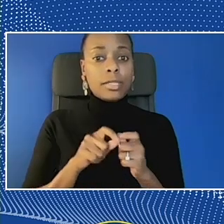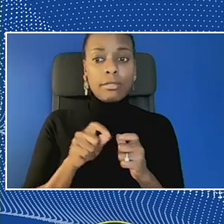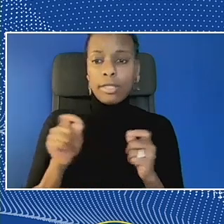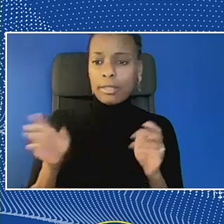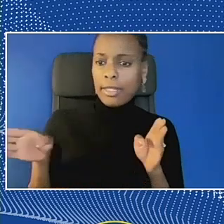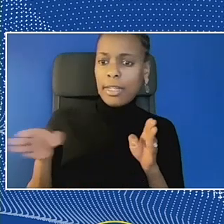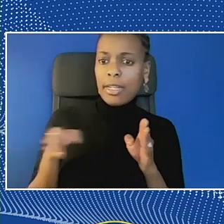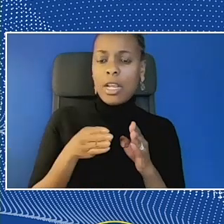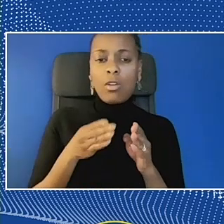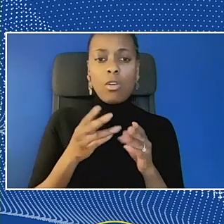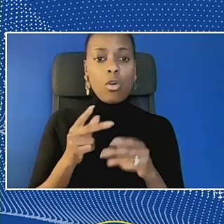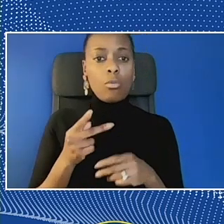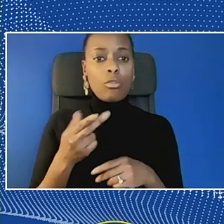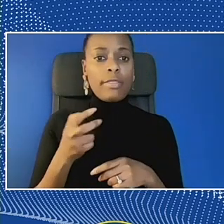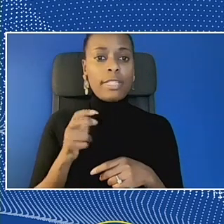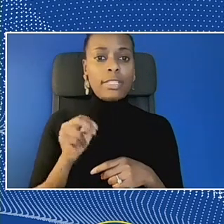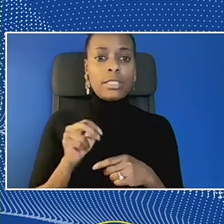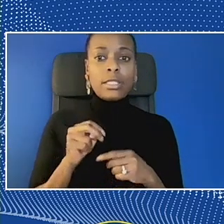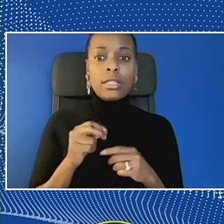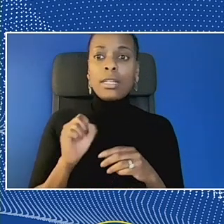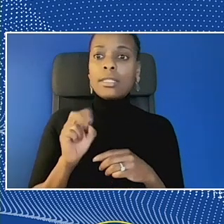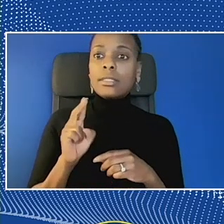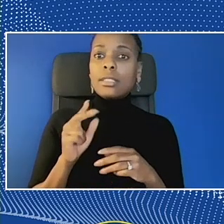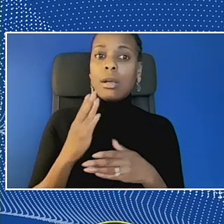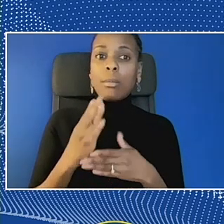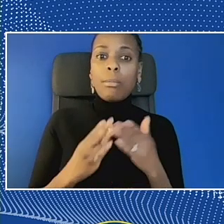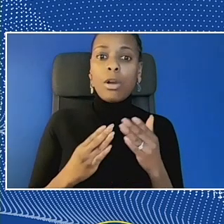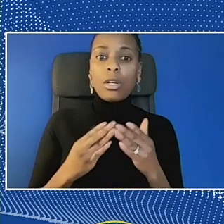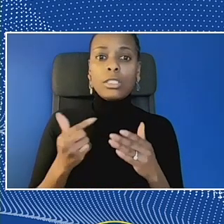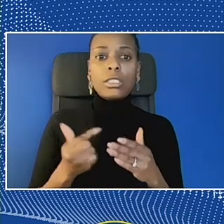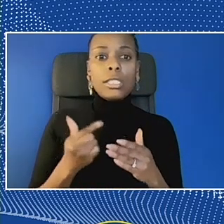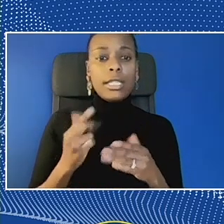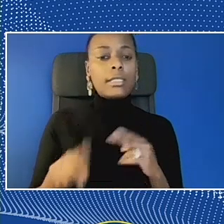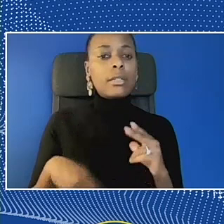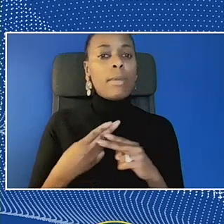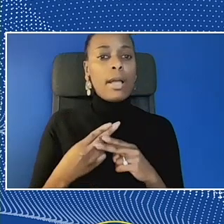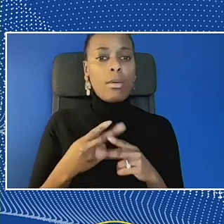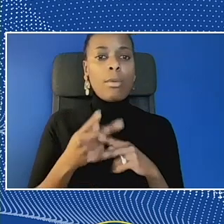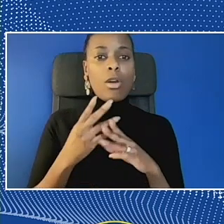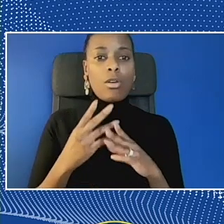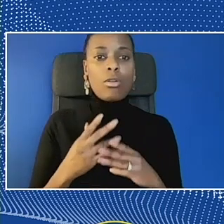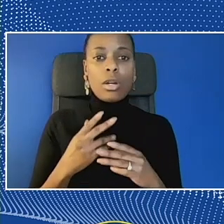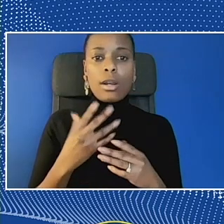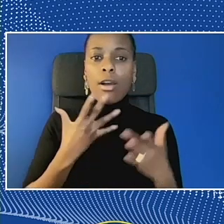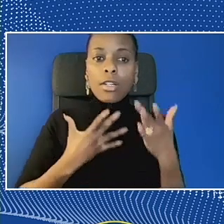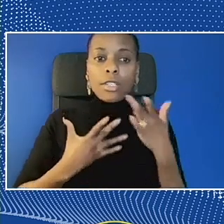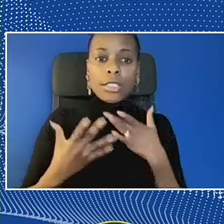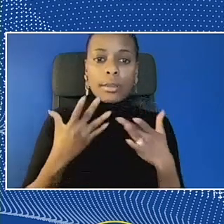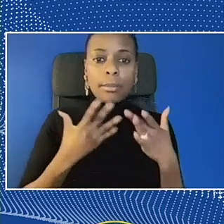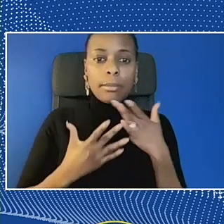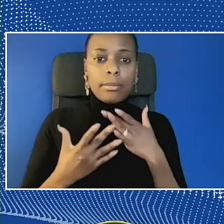subpart G speaks specifically to borrower hardship or Department-held loans.